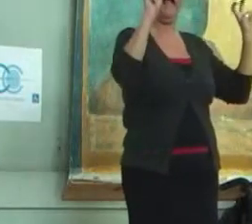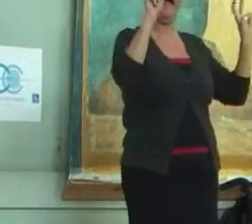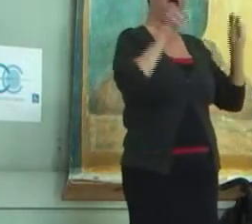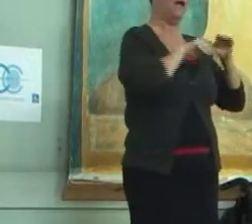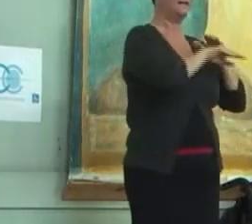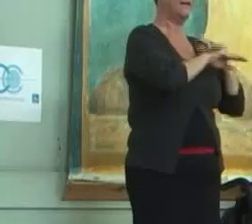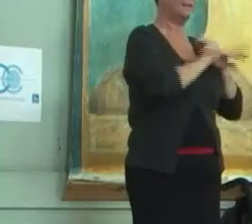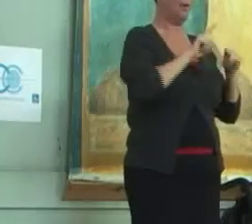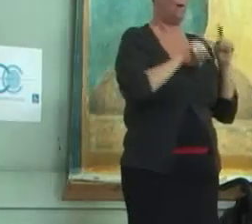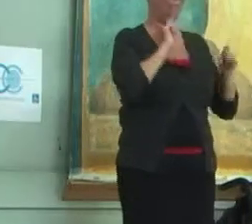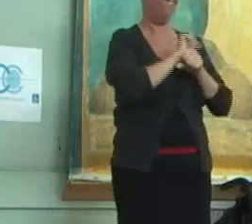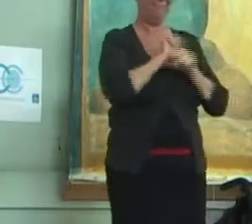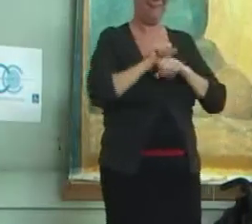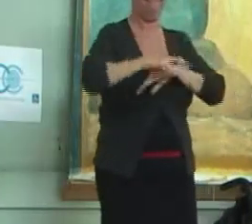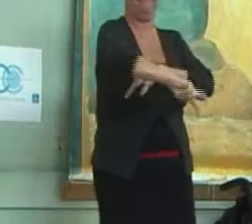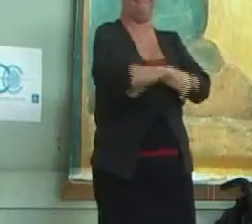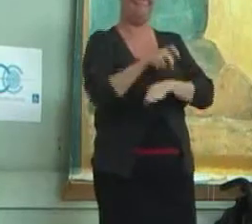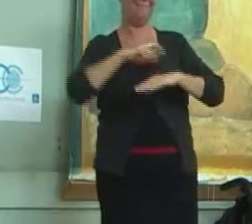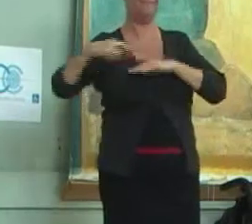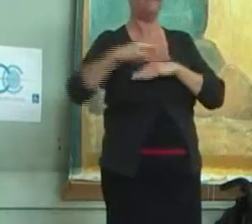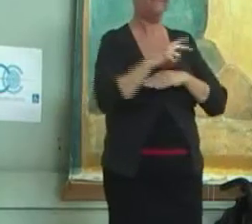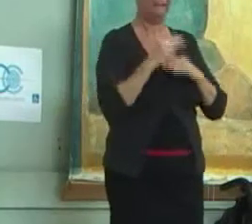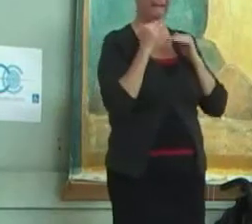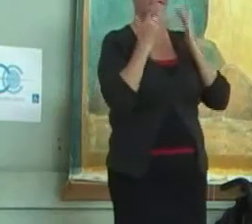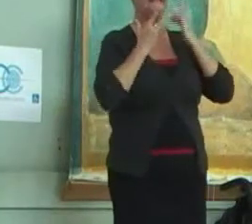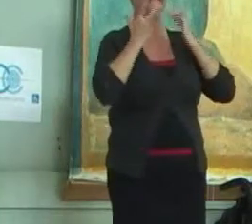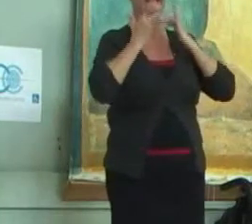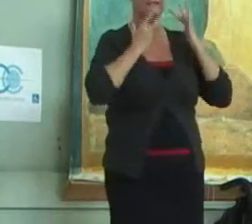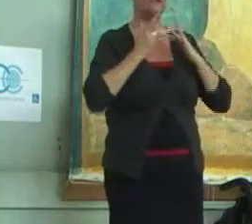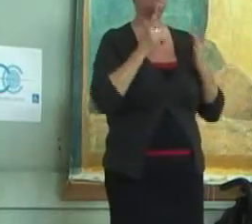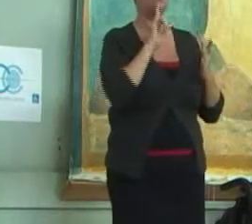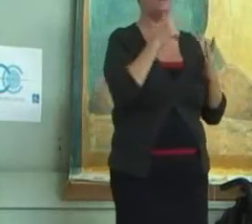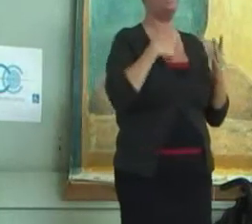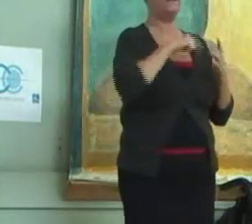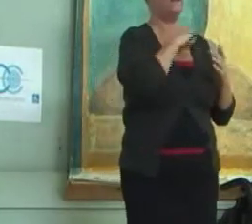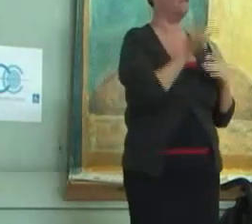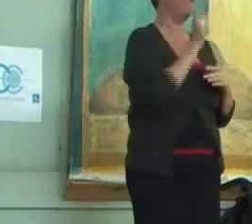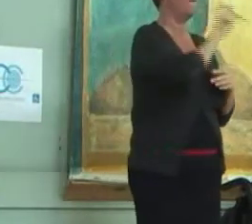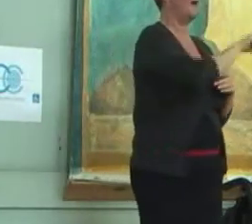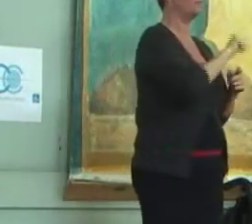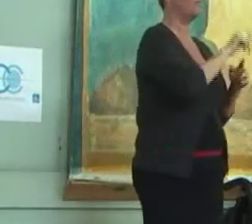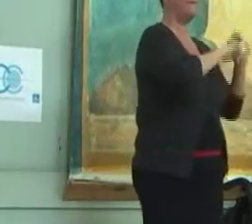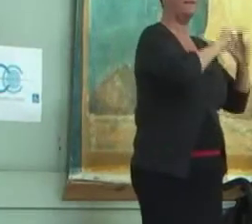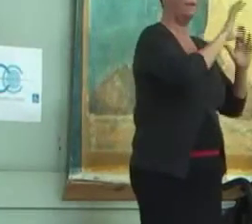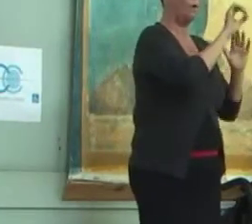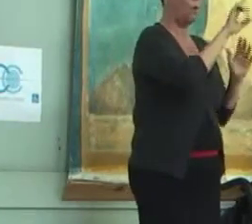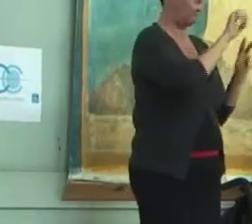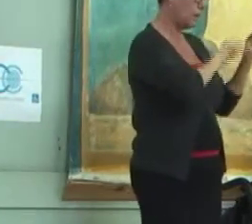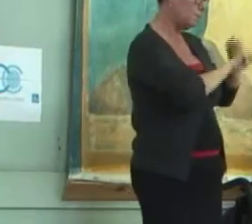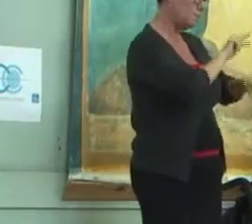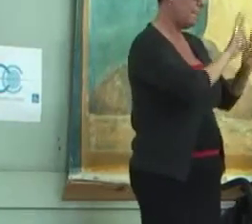You know, in terms of our own building environment, we may to recommend changes to the building code if that's required. So, I'll say, give me the address.